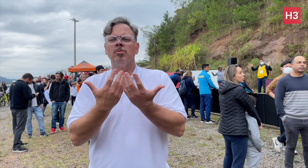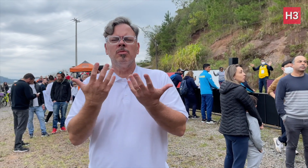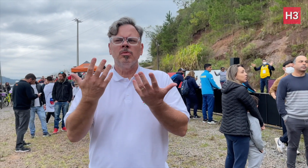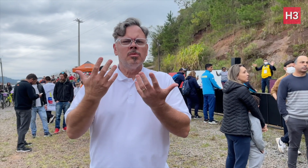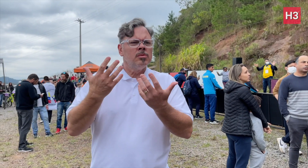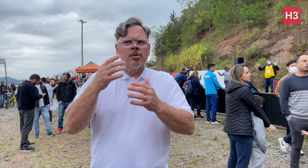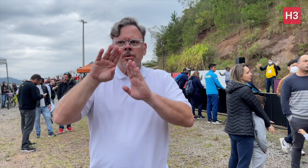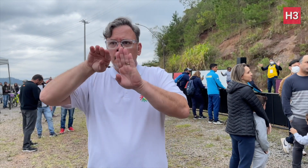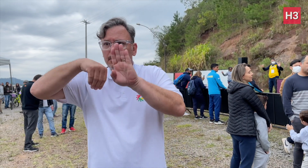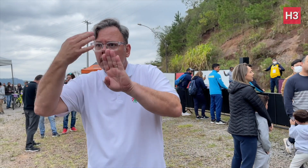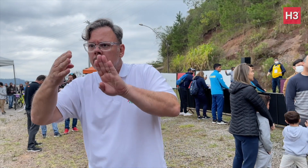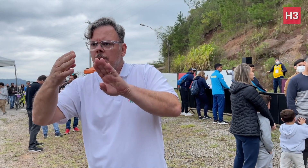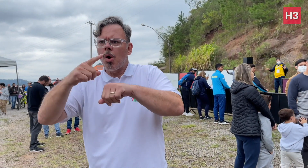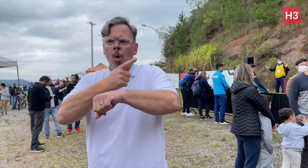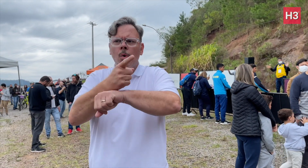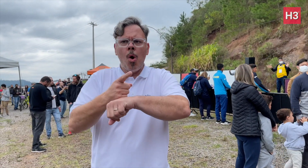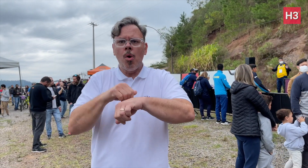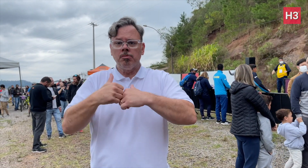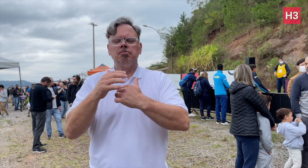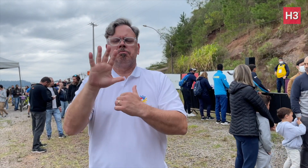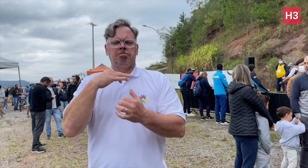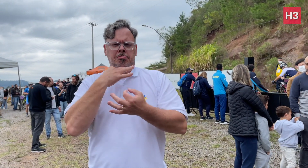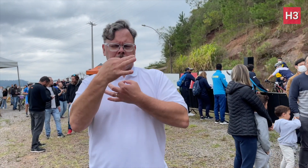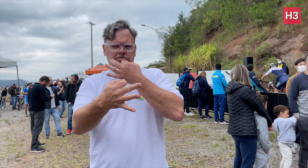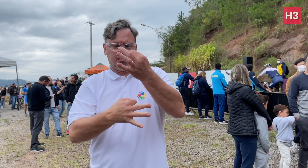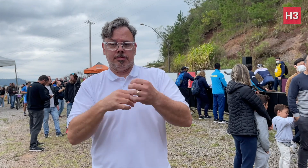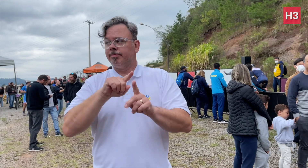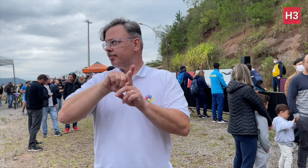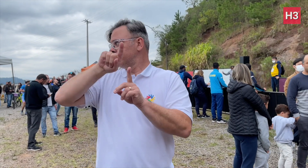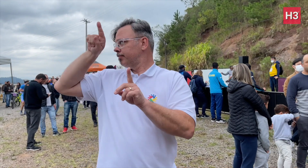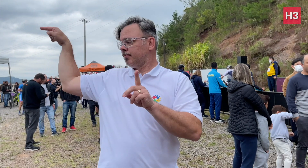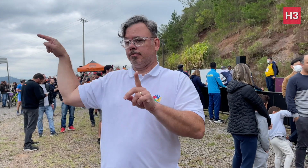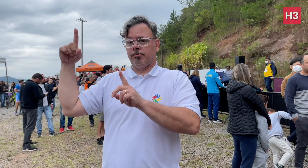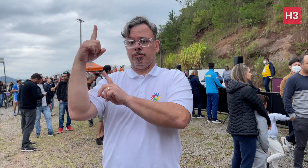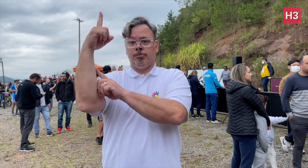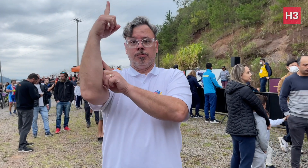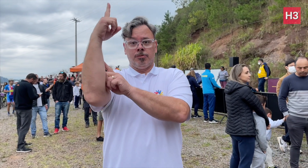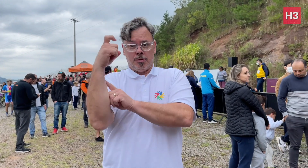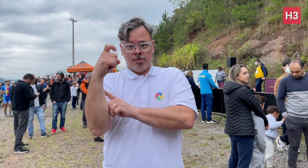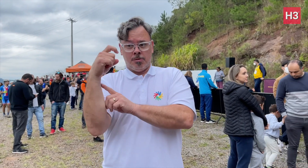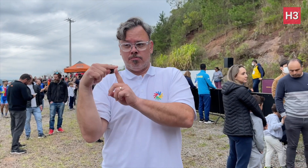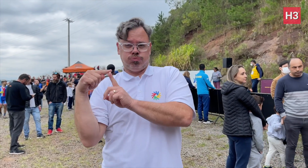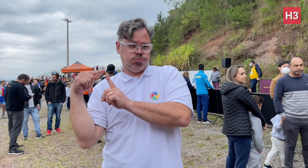How do we determine the competing time? After the cyclists complete the first lap